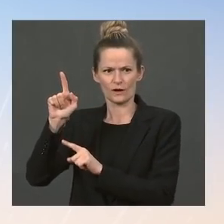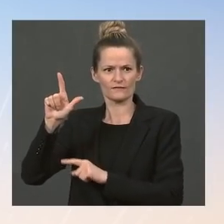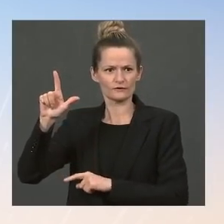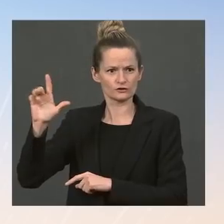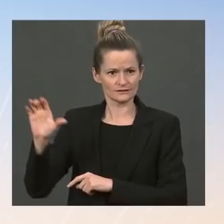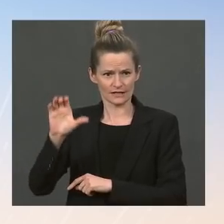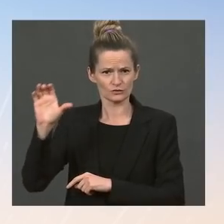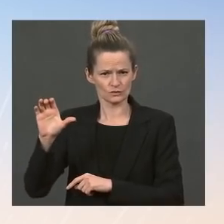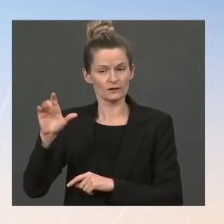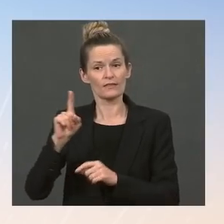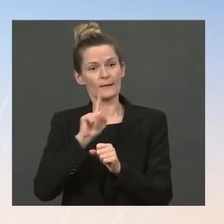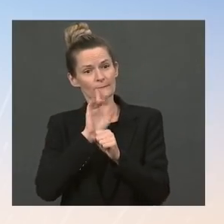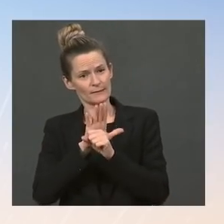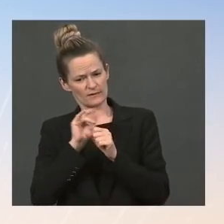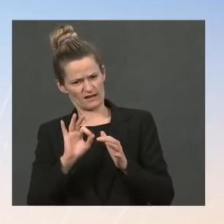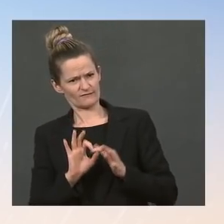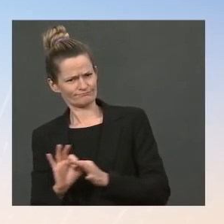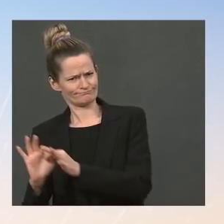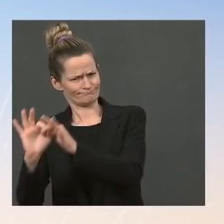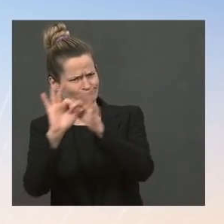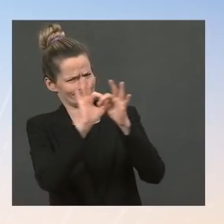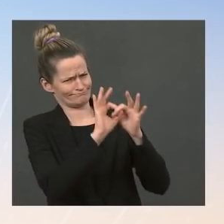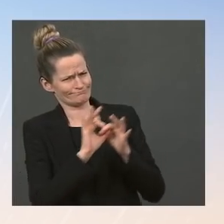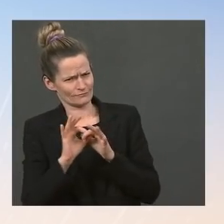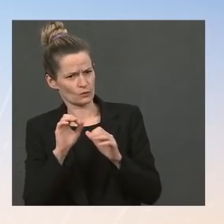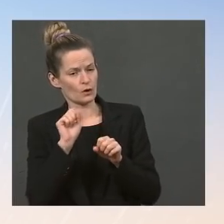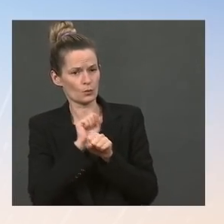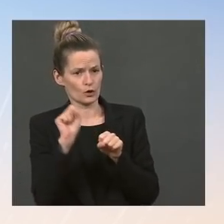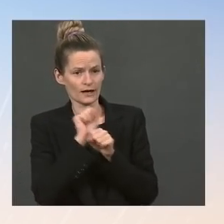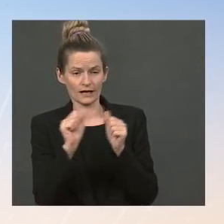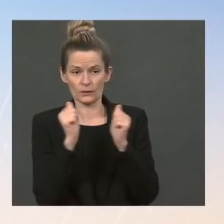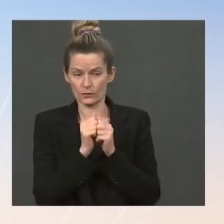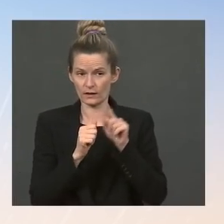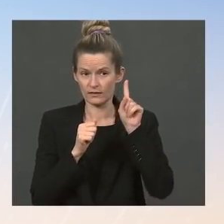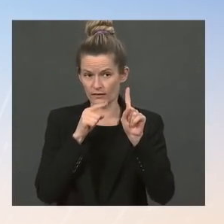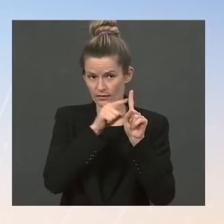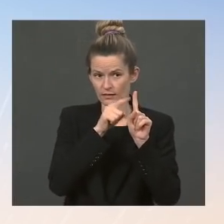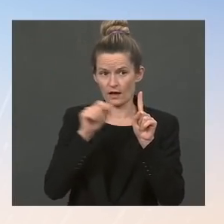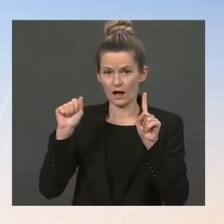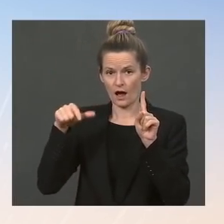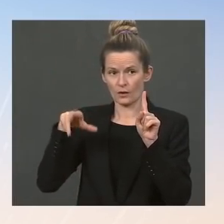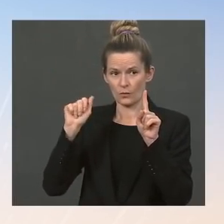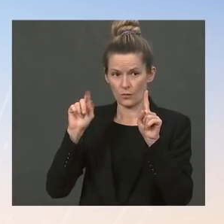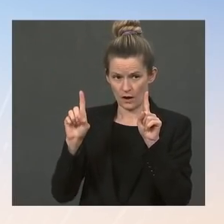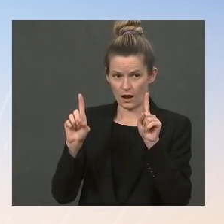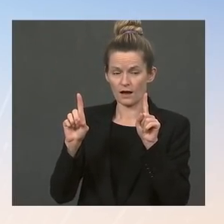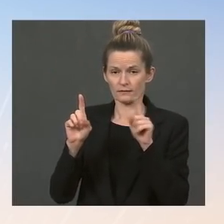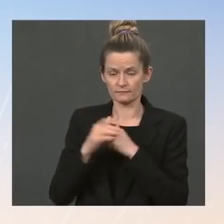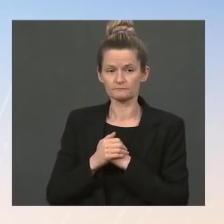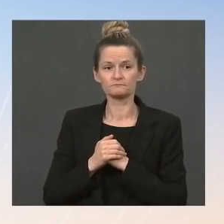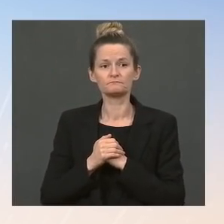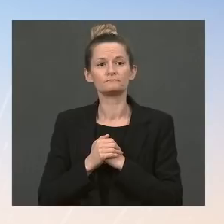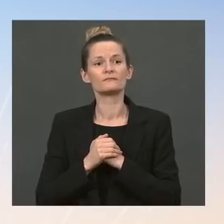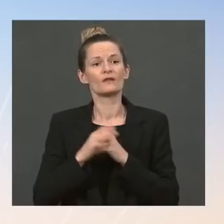like the Quad and AUKUS. A free and open Indo-Pacific region is critical to the security and prosperity of the American people,